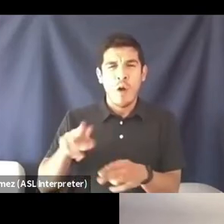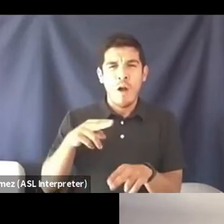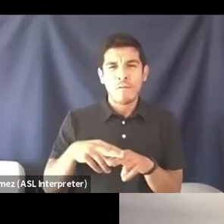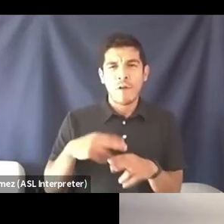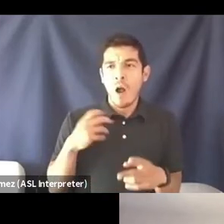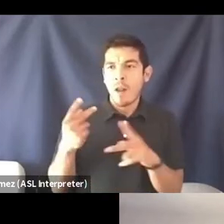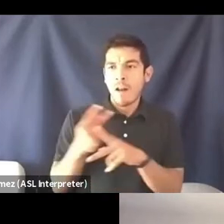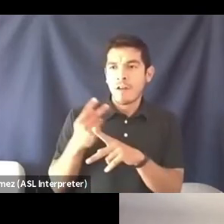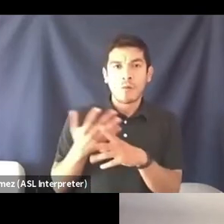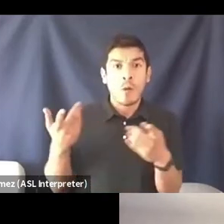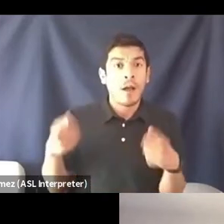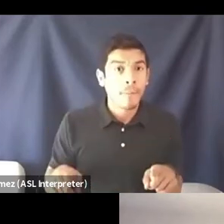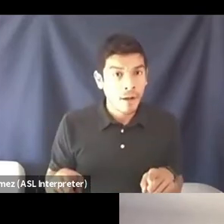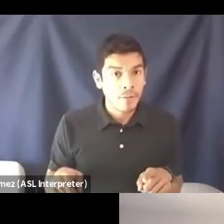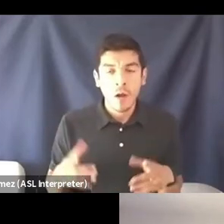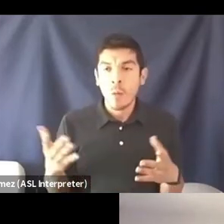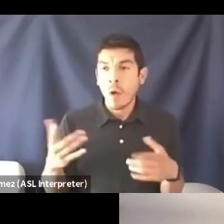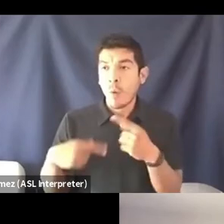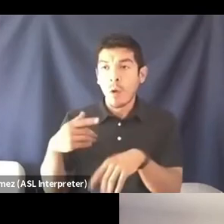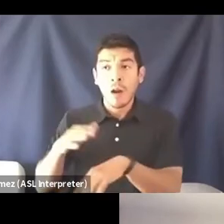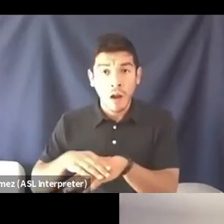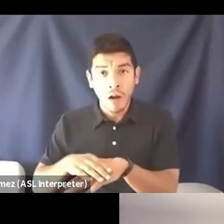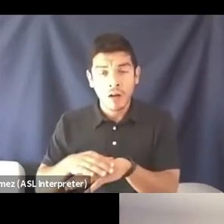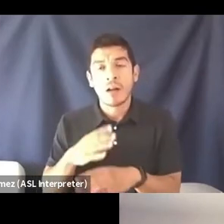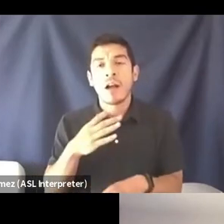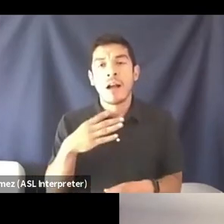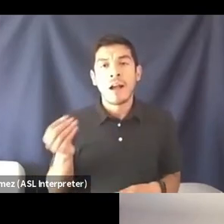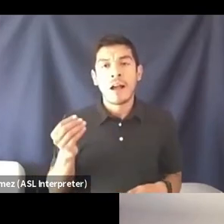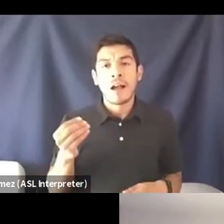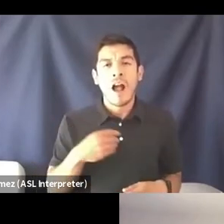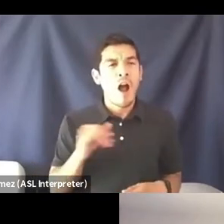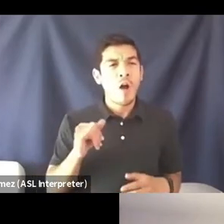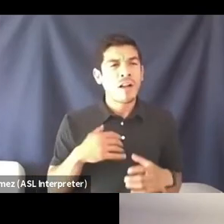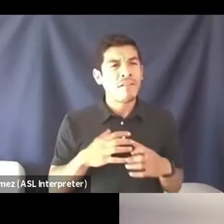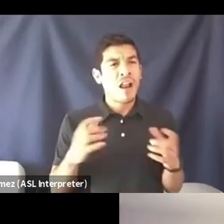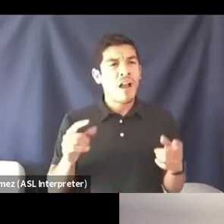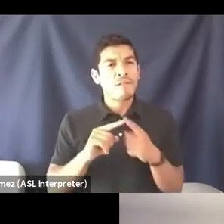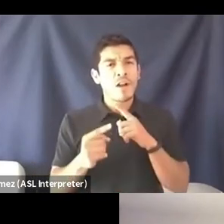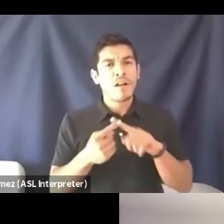And what's going on. And also I had a lot of friends actually who are my college friends.